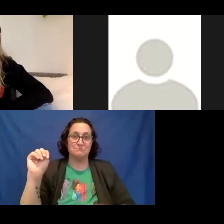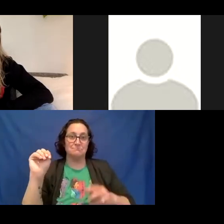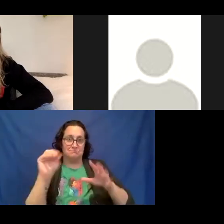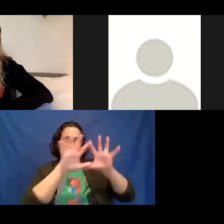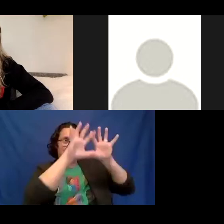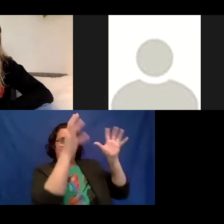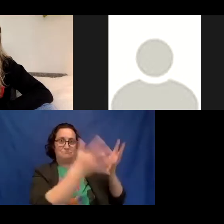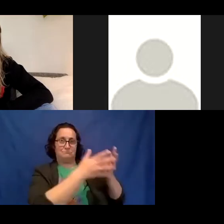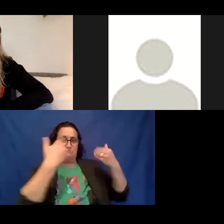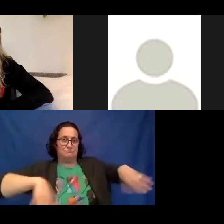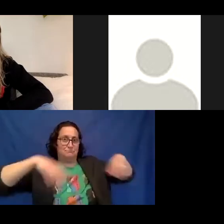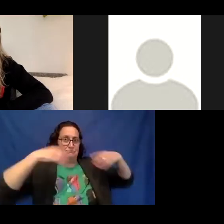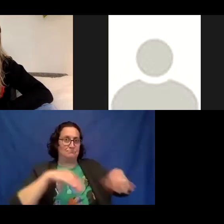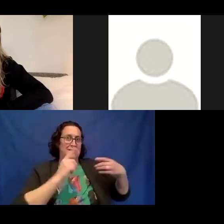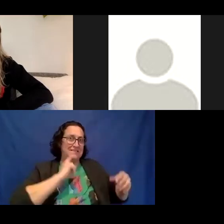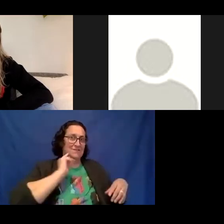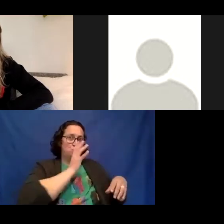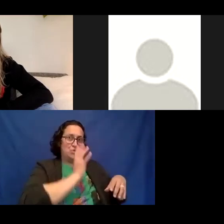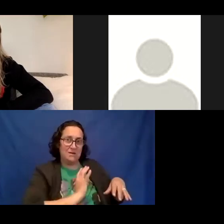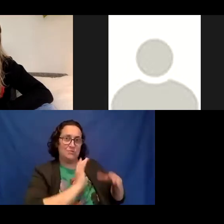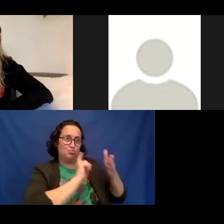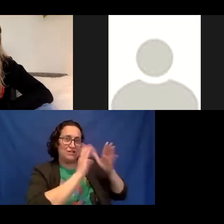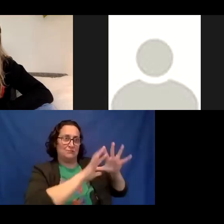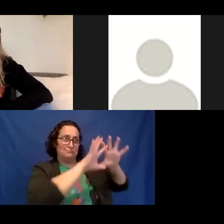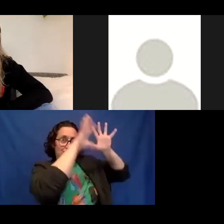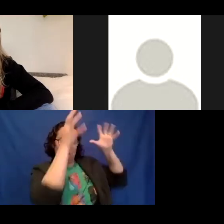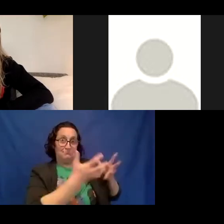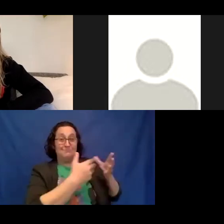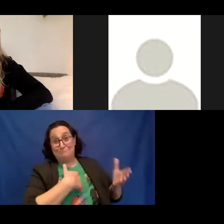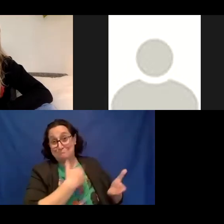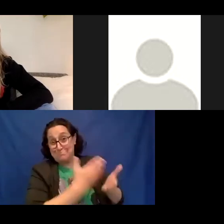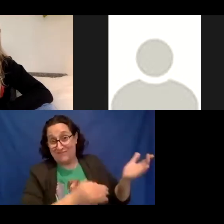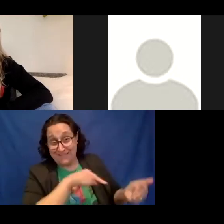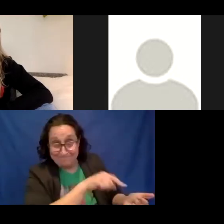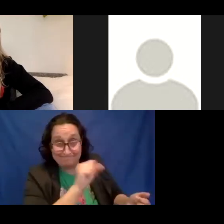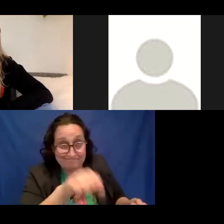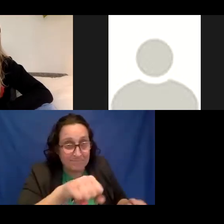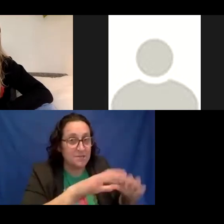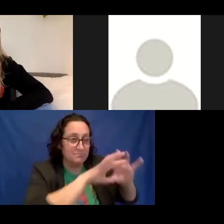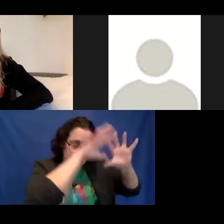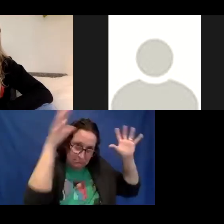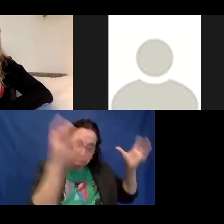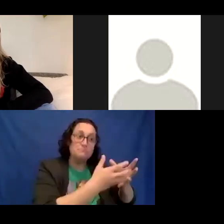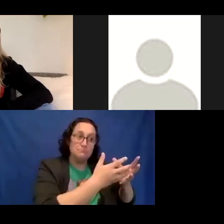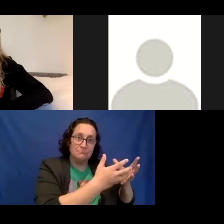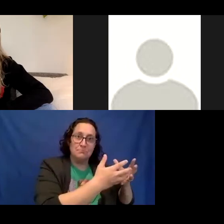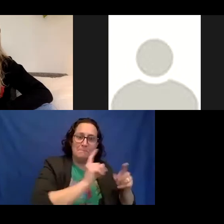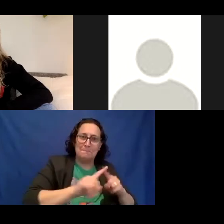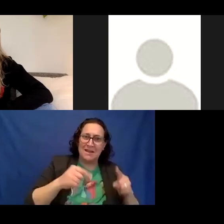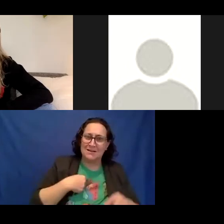and so now there's this issue of elitism and people will talk about, "Oh these Deaf